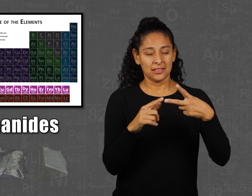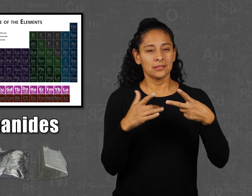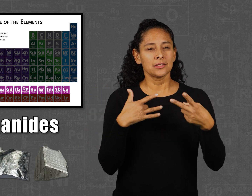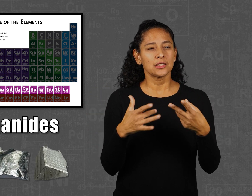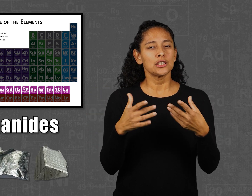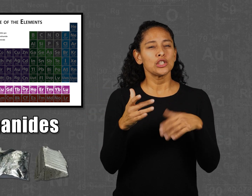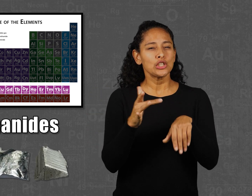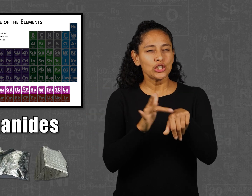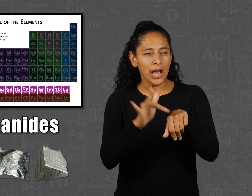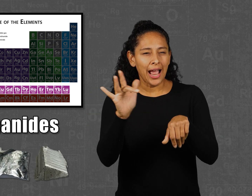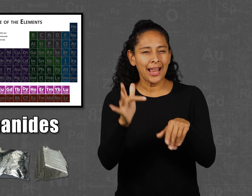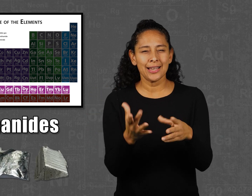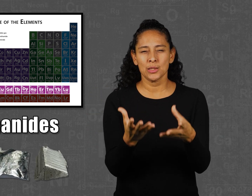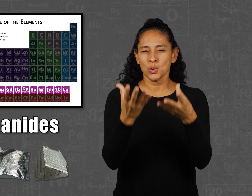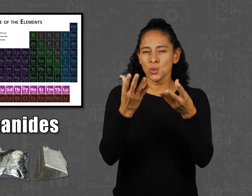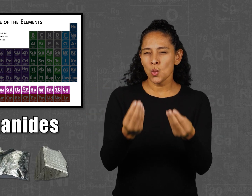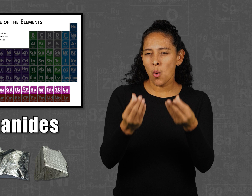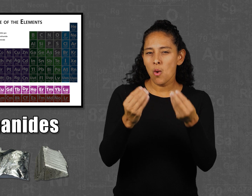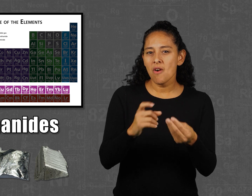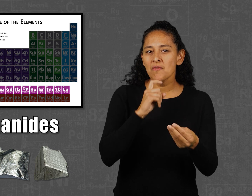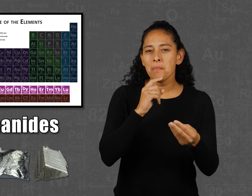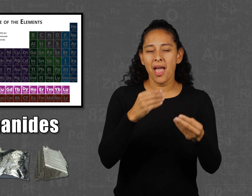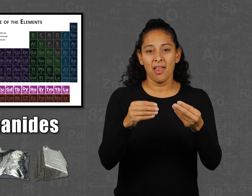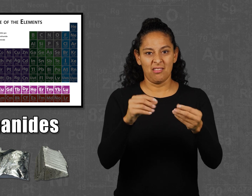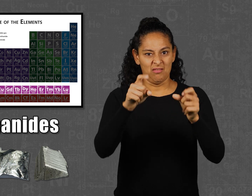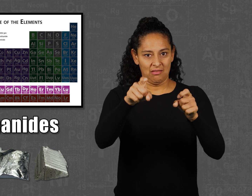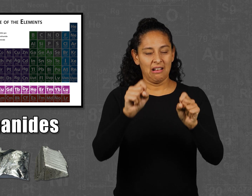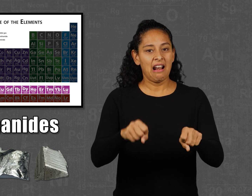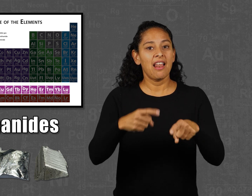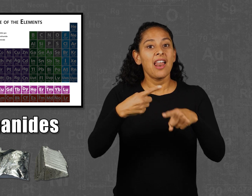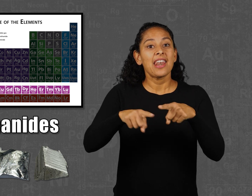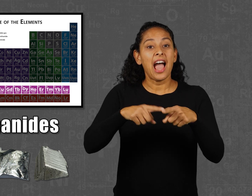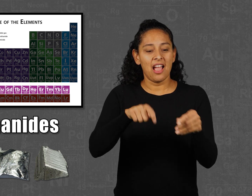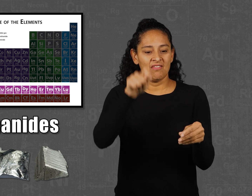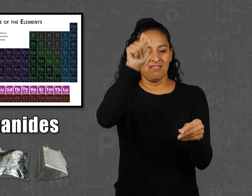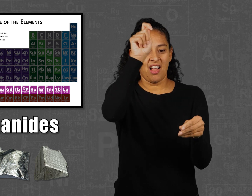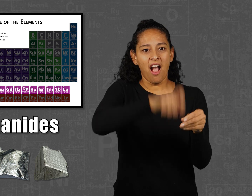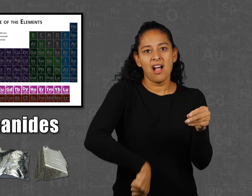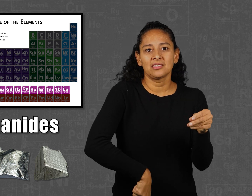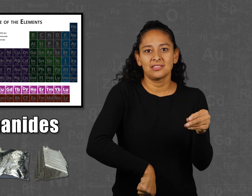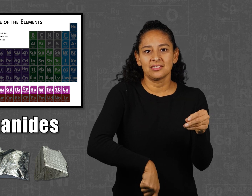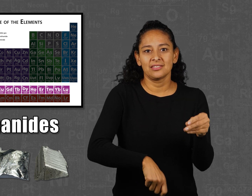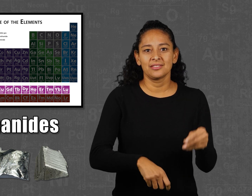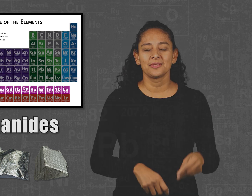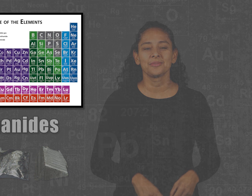These are shiny, soft metals that can often be cut with a knife!